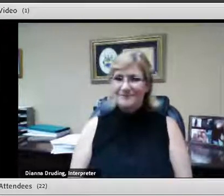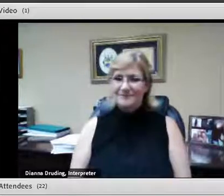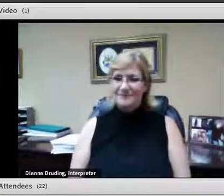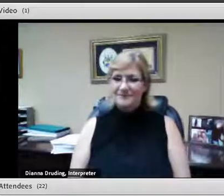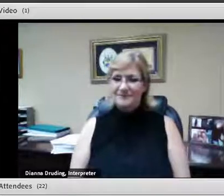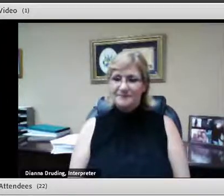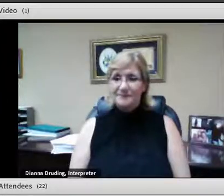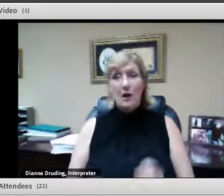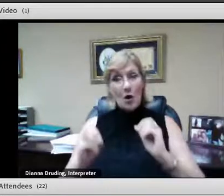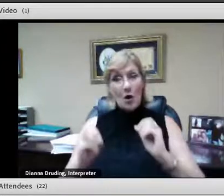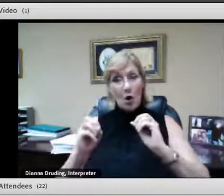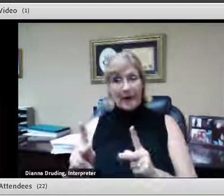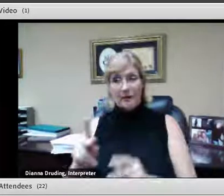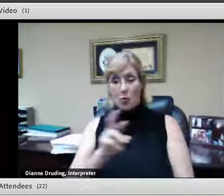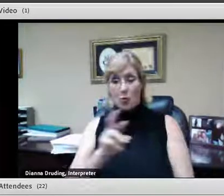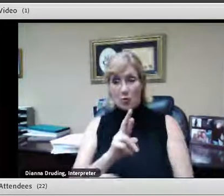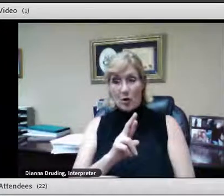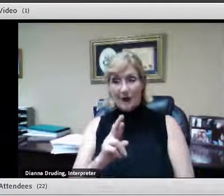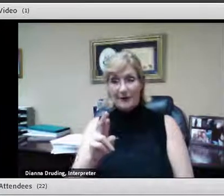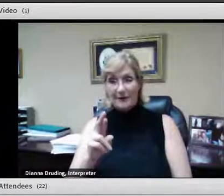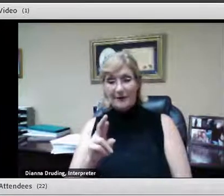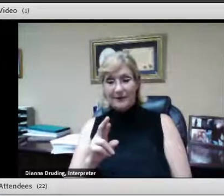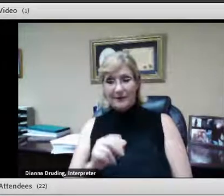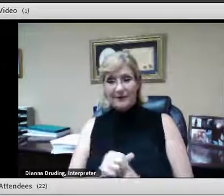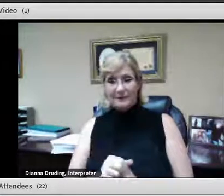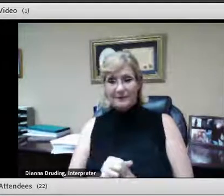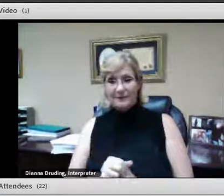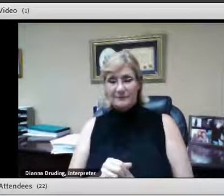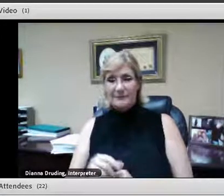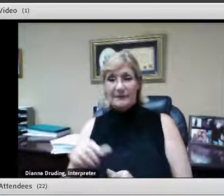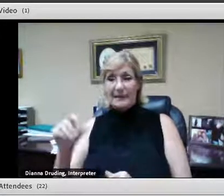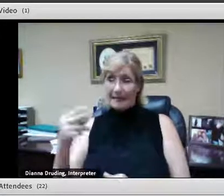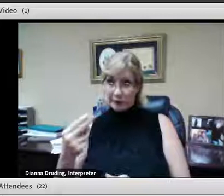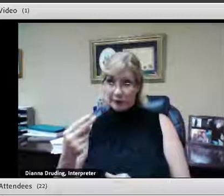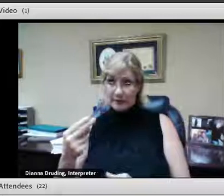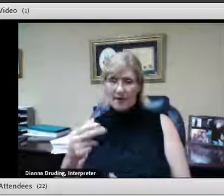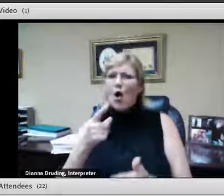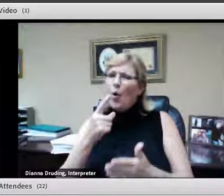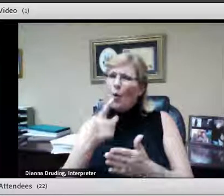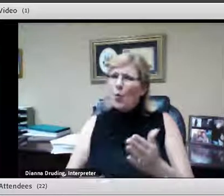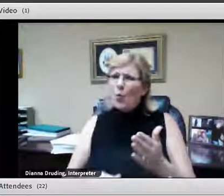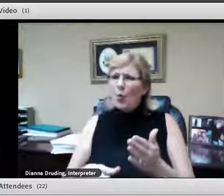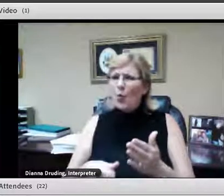Ryan: Okay. Moving along. Hilary: So, what is STEAM? What does STEAM look like?